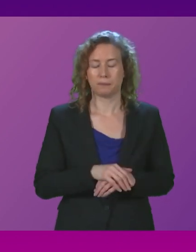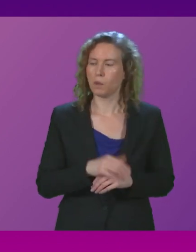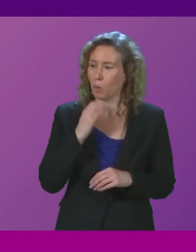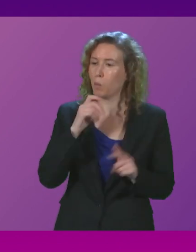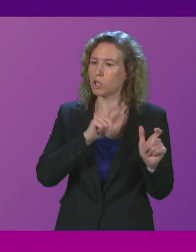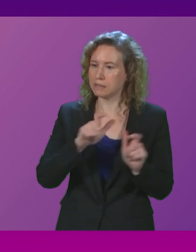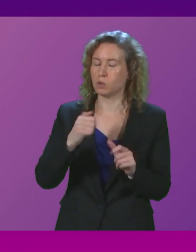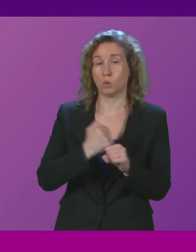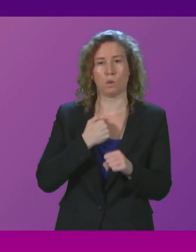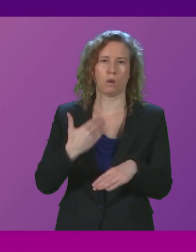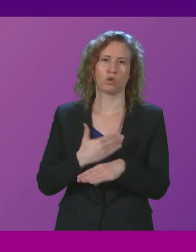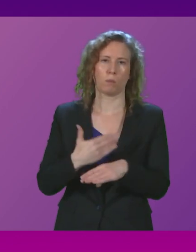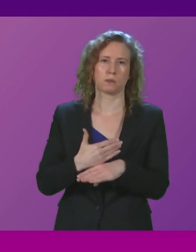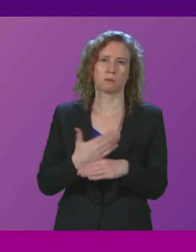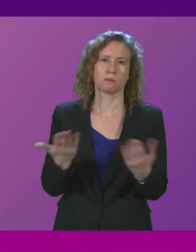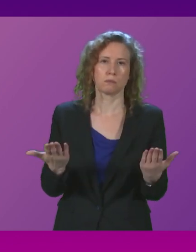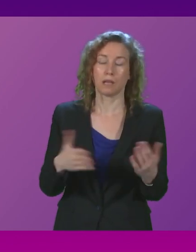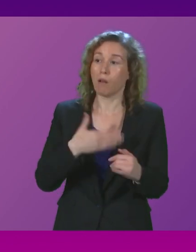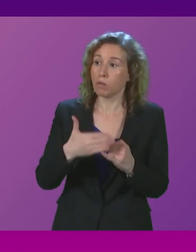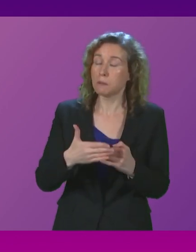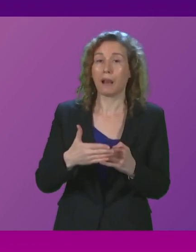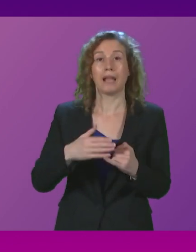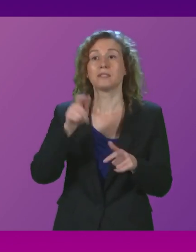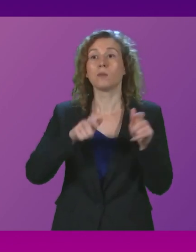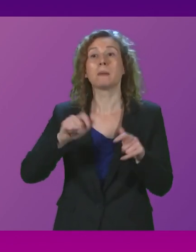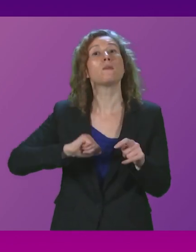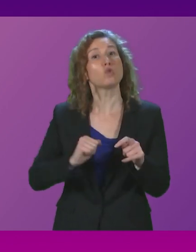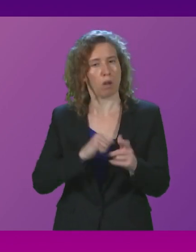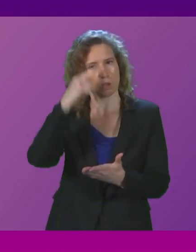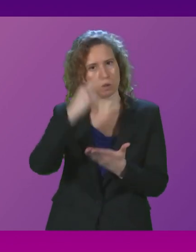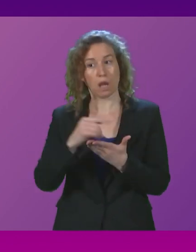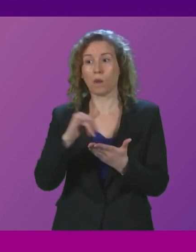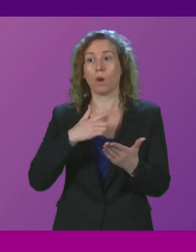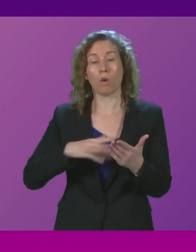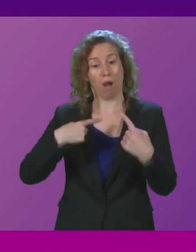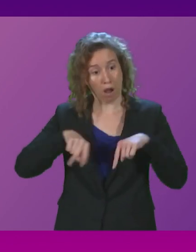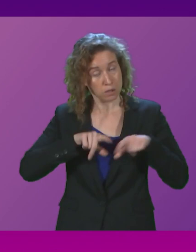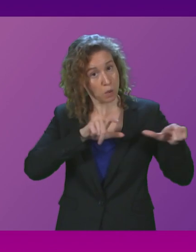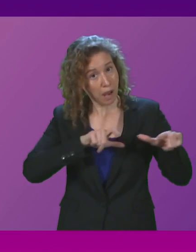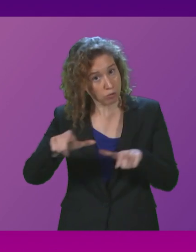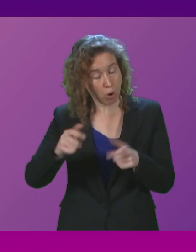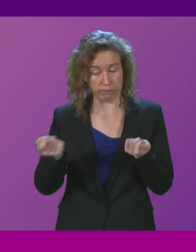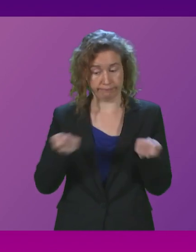Ultimately, as it always has been, it is for the people of Scotland to decide whether they want us to continue to do our jobs.